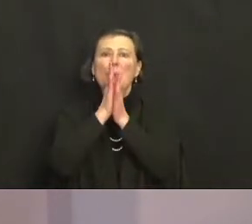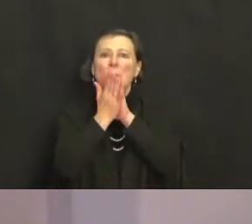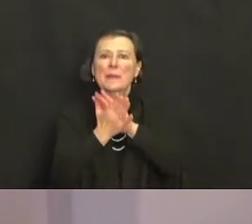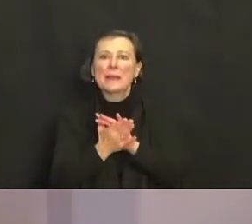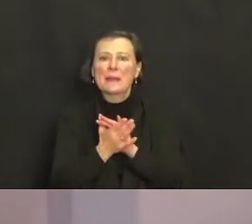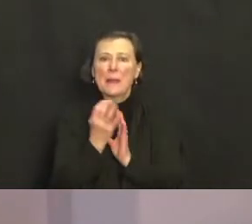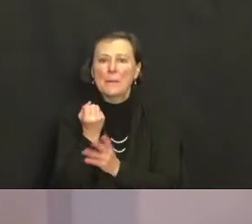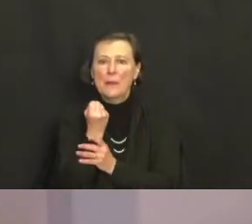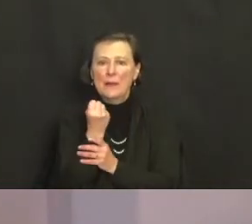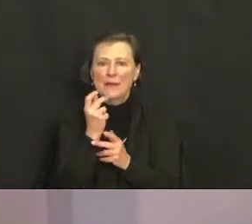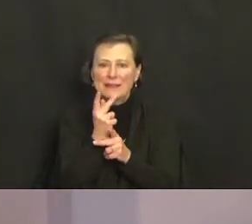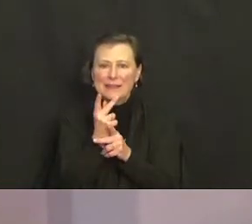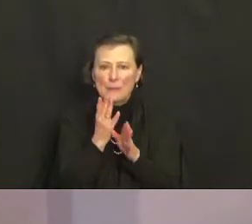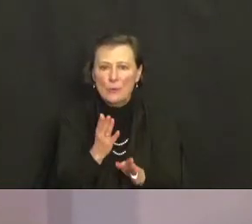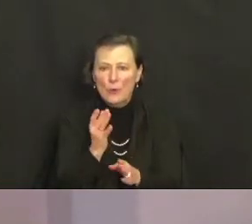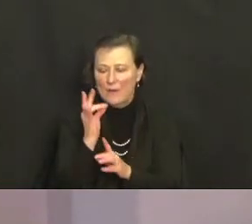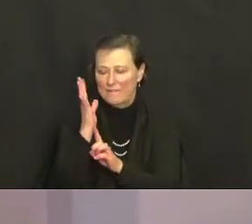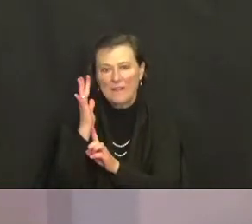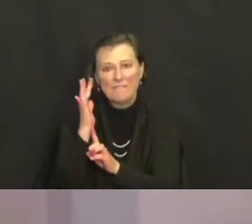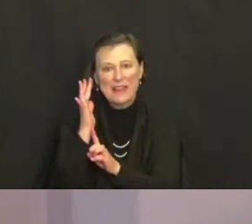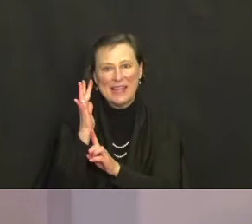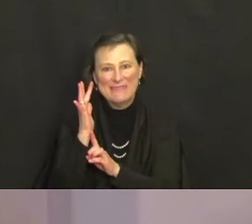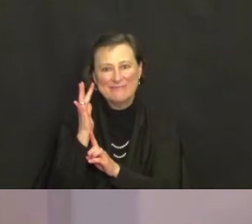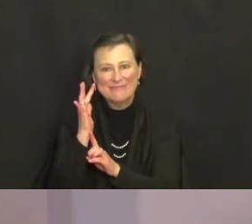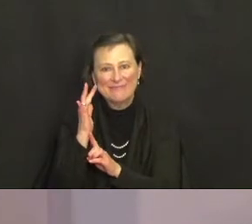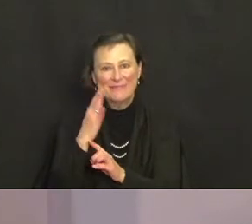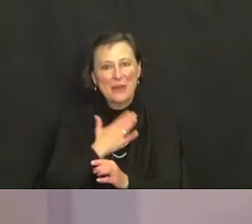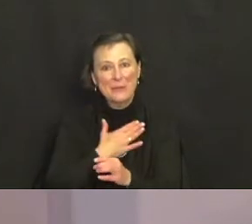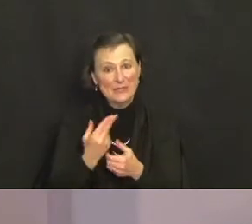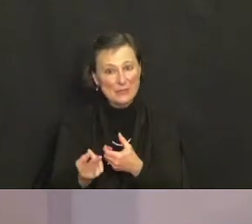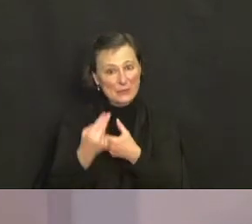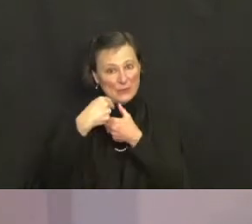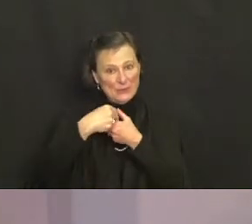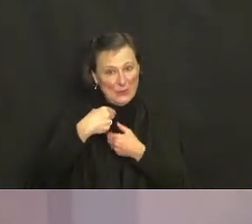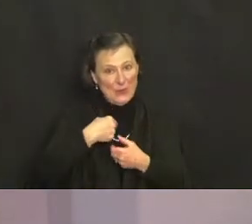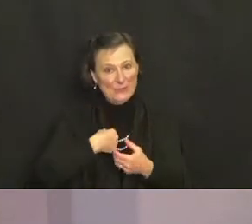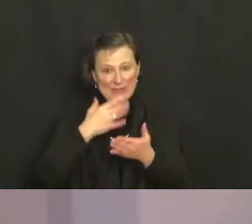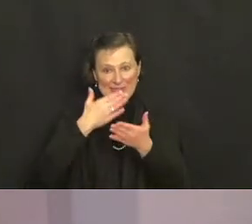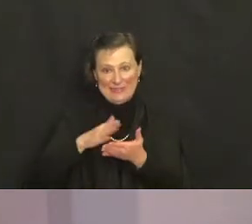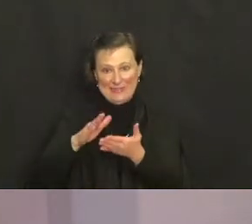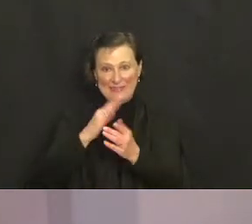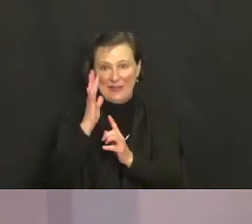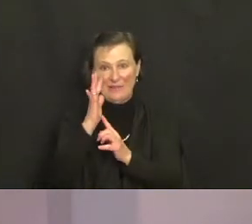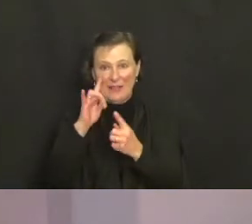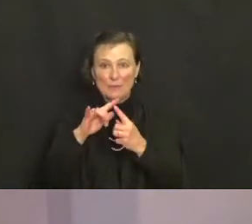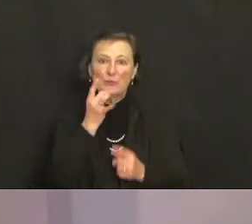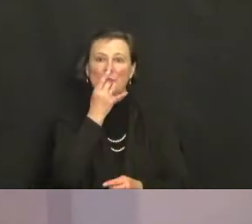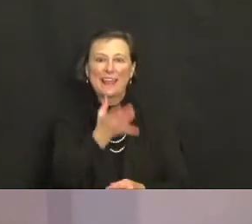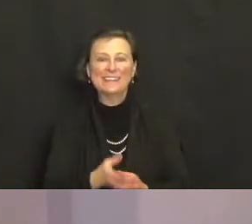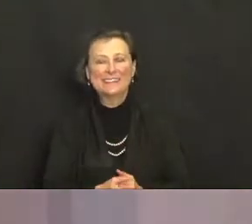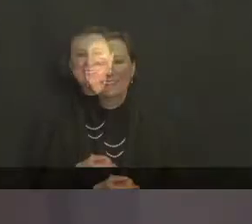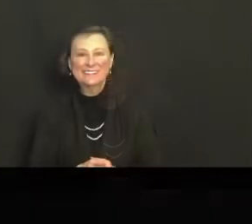And, the third is for our children and youth who will become the keepers of the flame. Please join me in singing the flame into light.